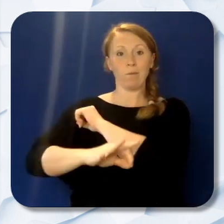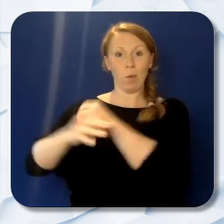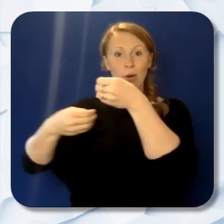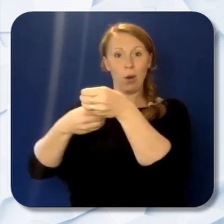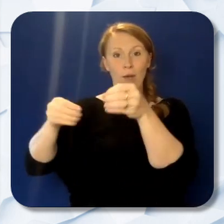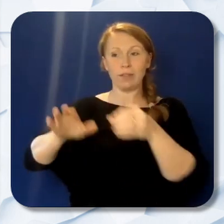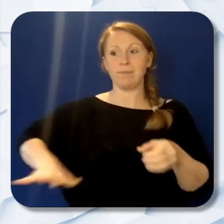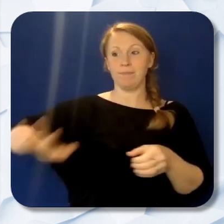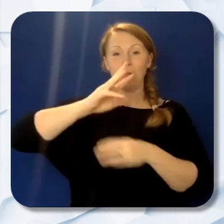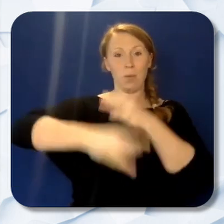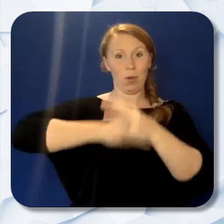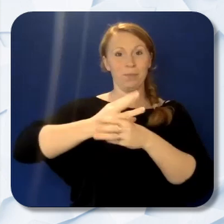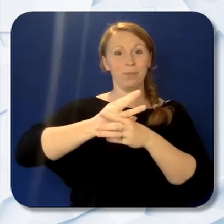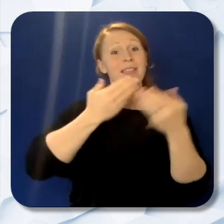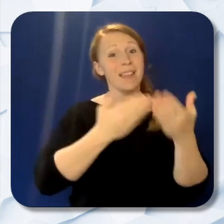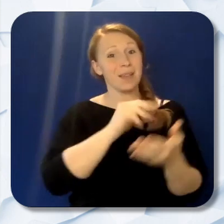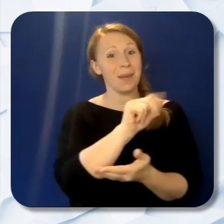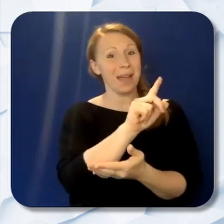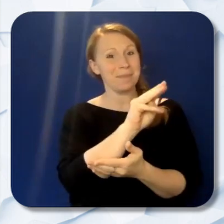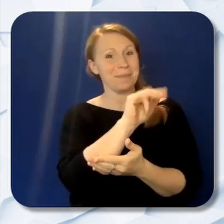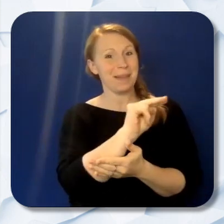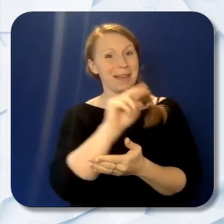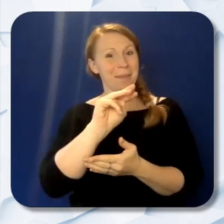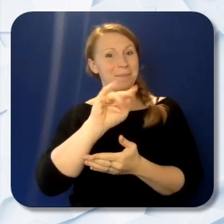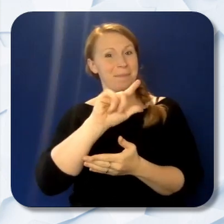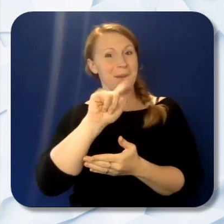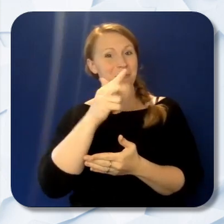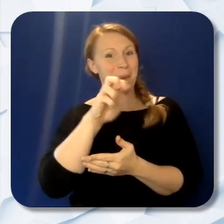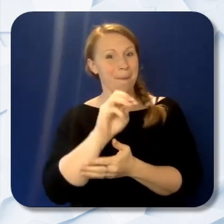Uh thank you Administrator Milgram for being here, and uh joining the